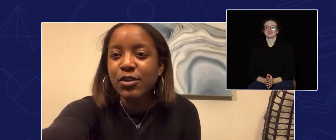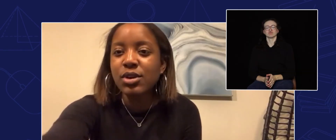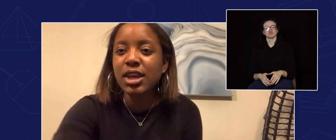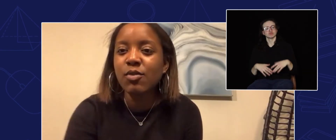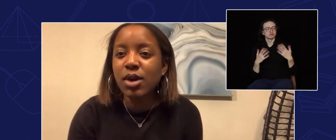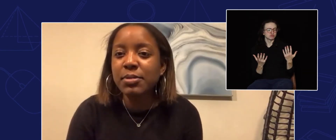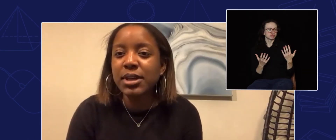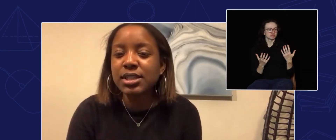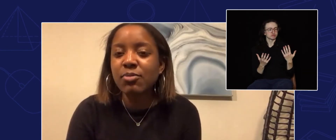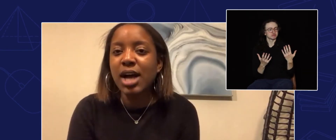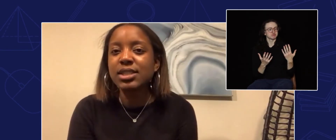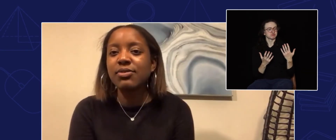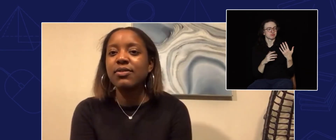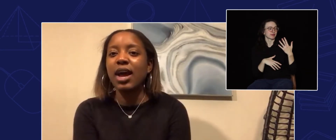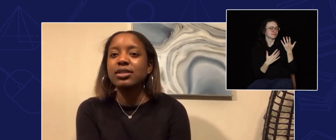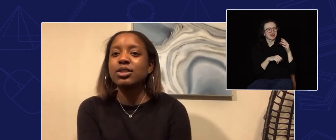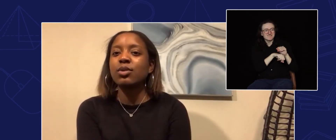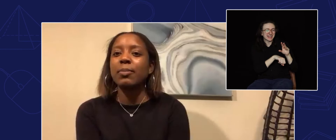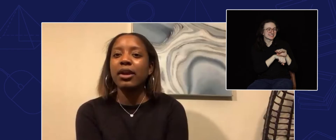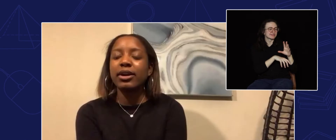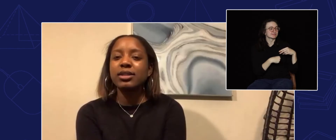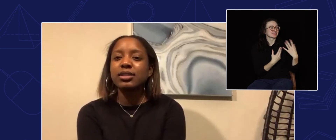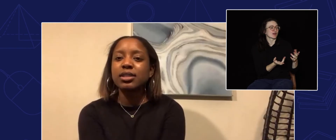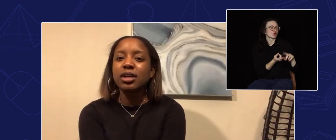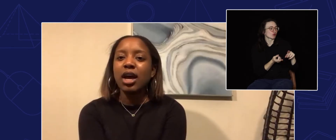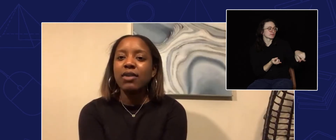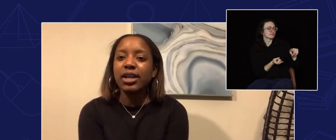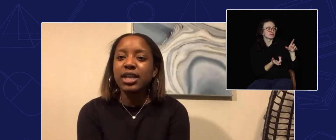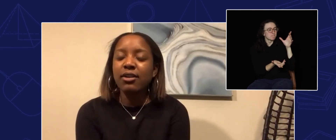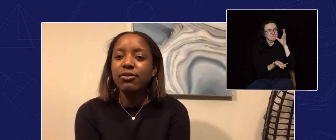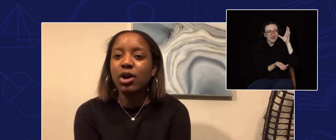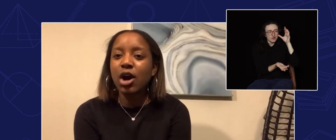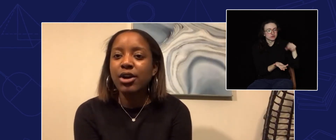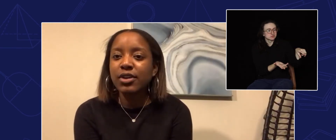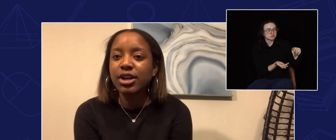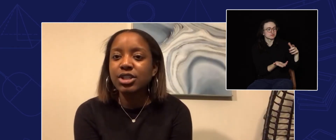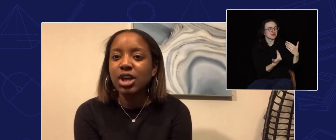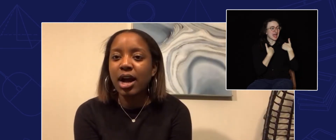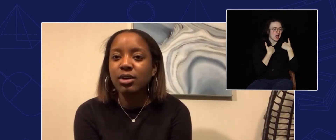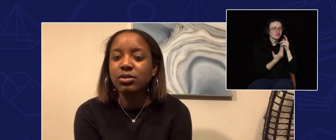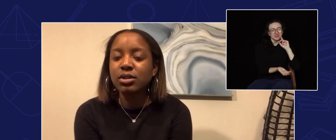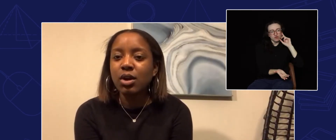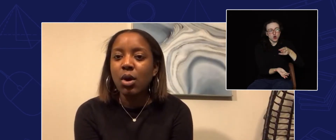[WILLIAMS:] If you could give one piece of positive advice to a parent of a Deaf or Hard of Hearing child,